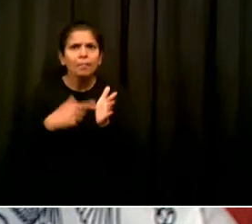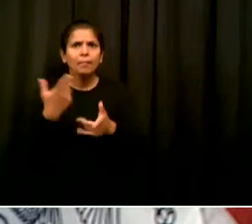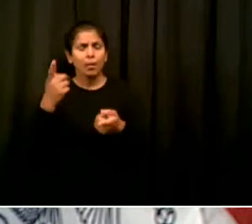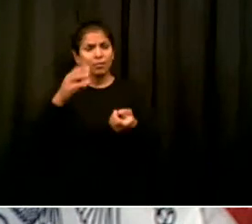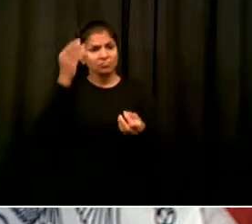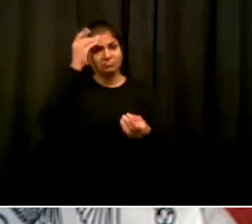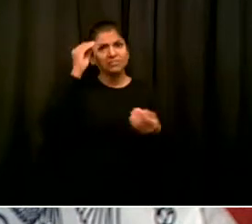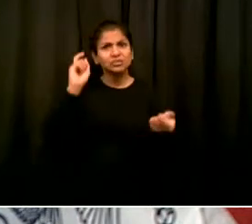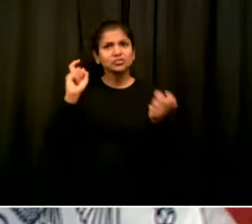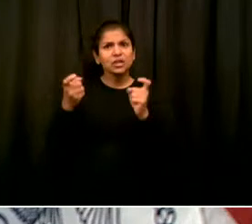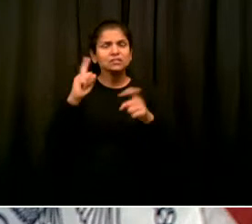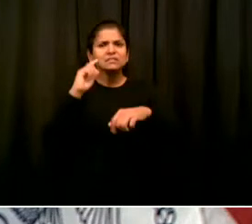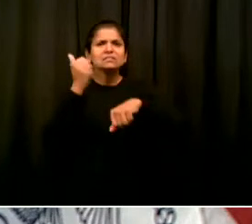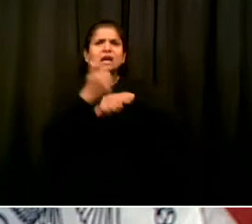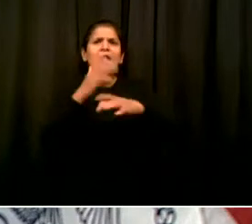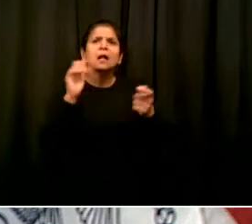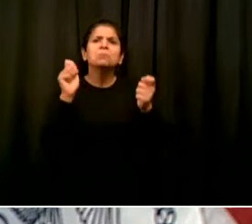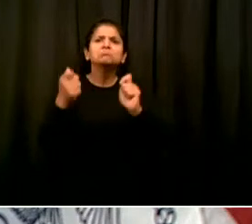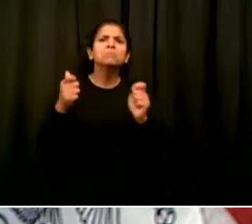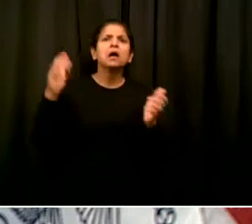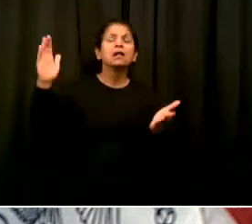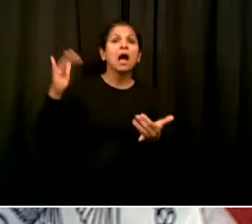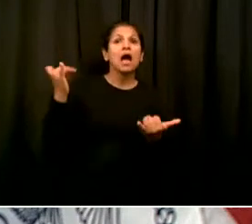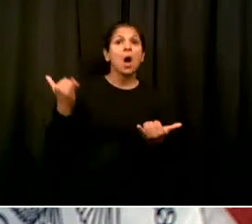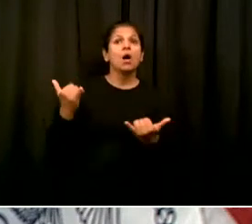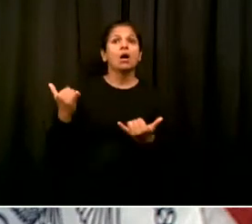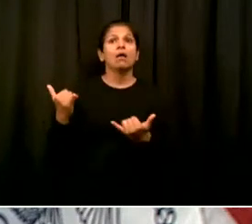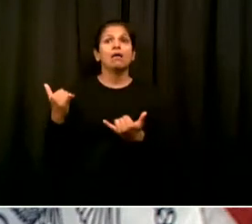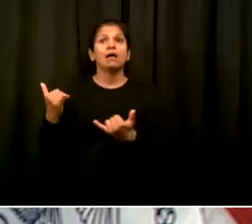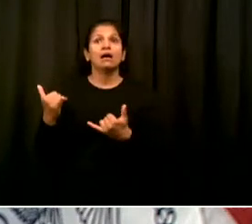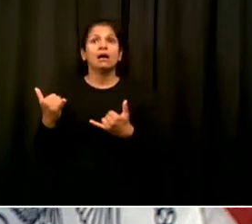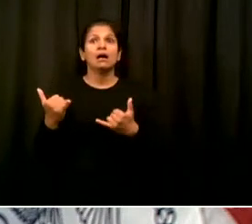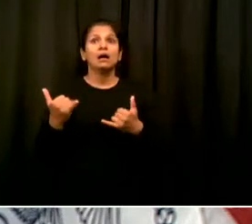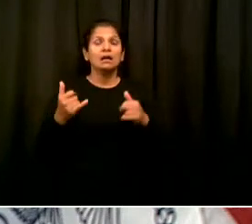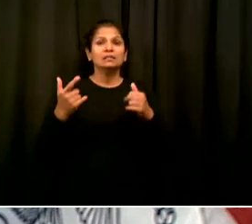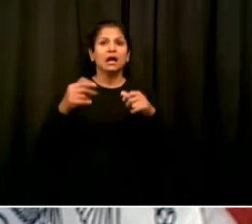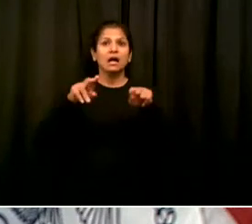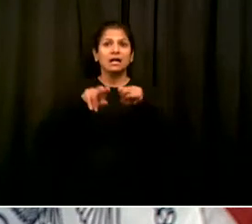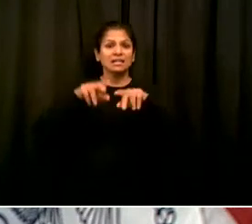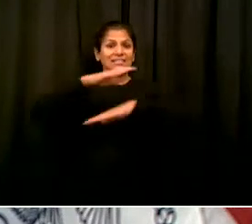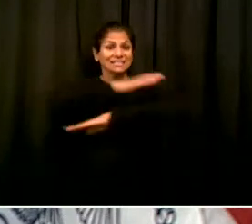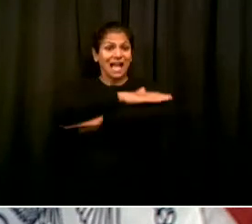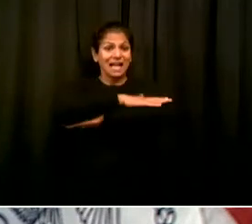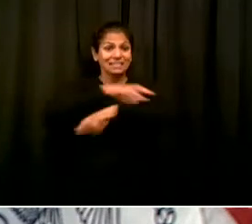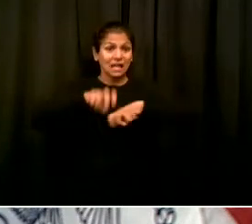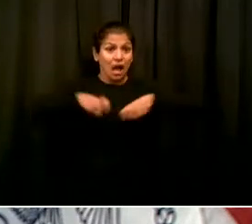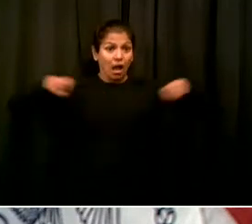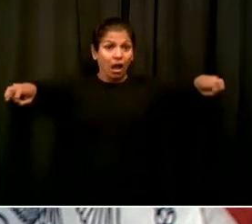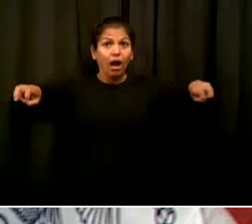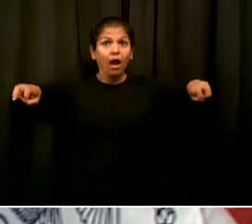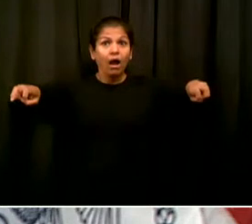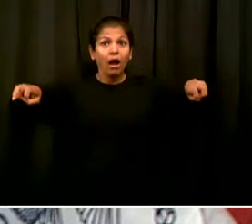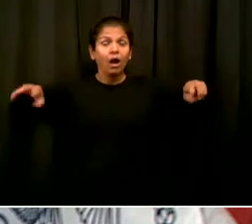3% THRESHOLD FOR CLOSING SCHOOLS CITYWIDE. T IIS A FAIR QUESTION, DANA. I TTINHK THE ANSWER IS NOT YET. WE E ARE GOGOING TO